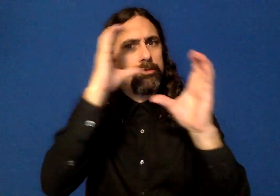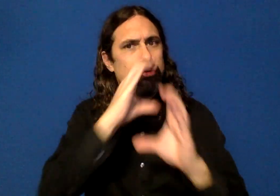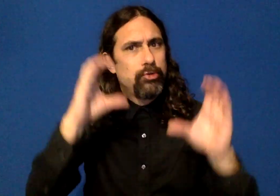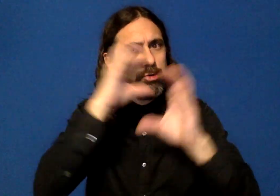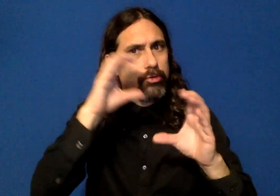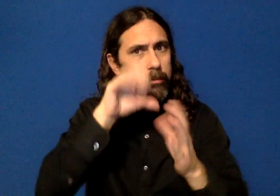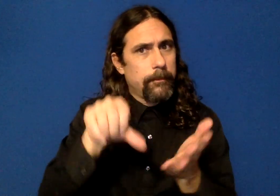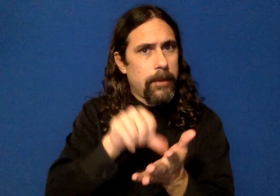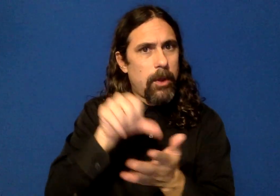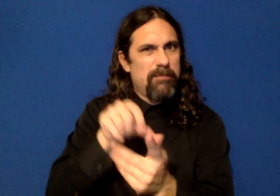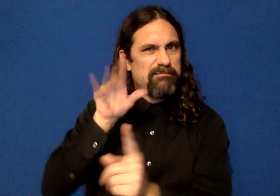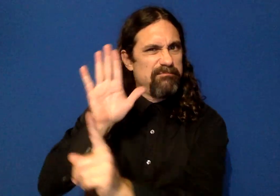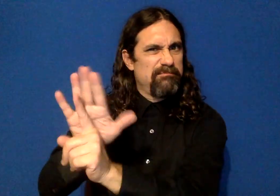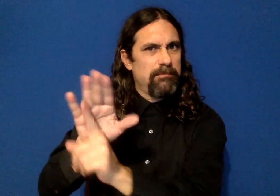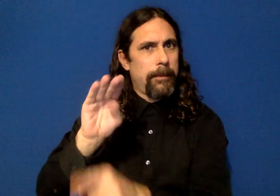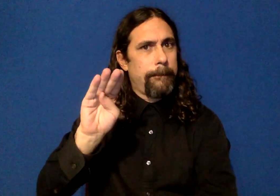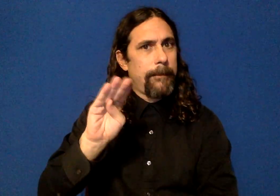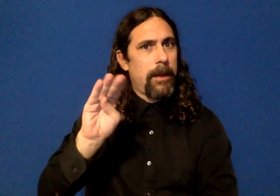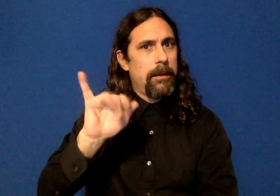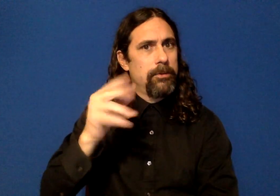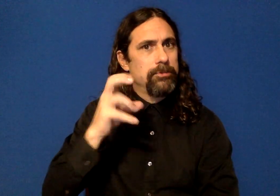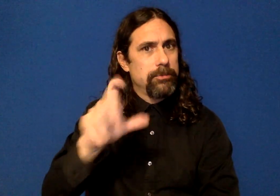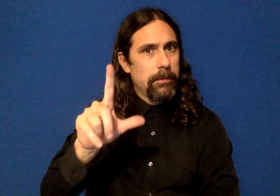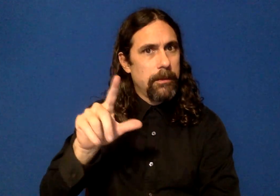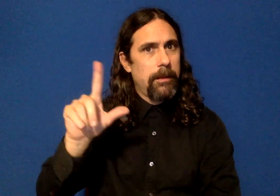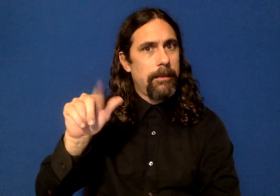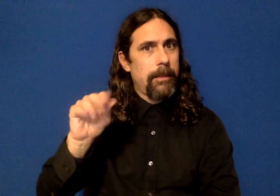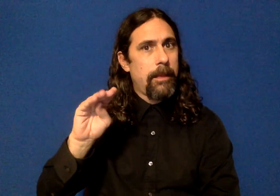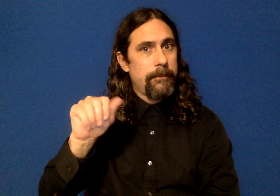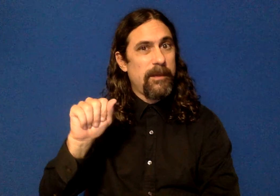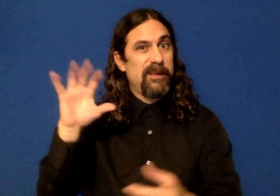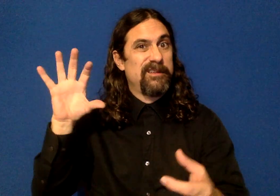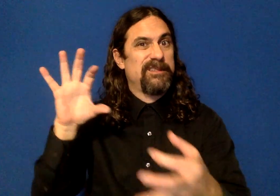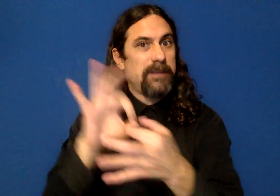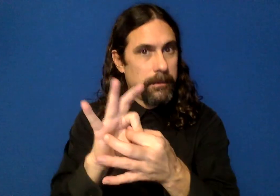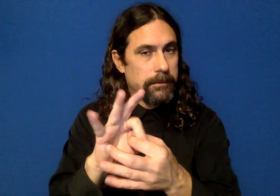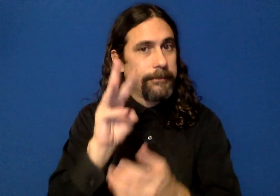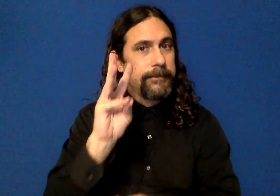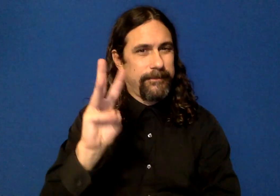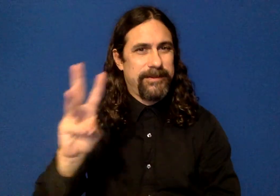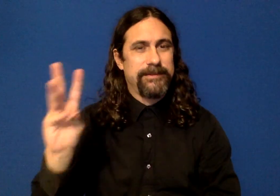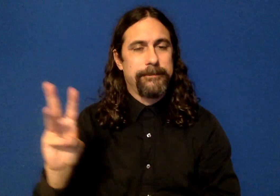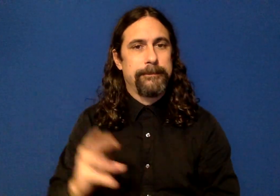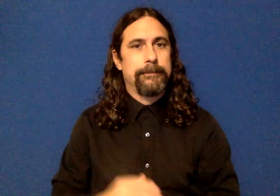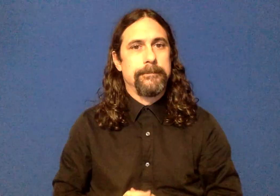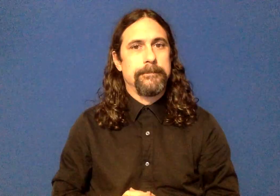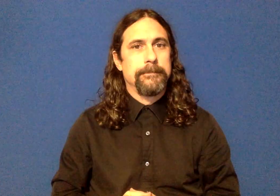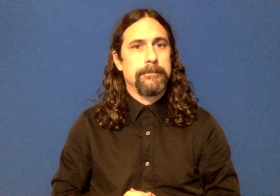and apply to these lotteries on the Search page of the Mitchell Lama Connect website.